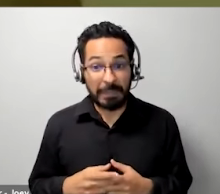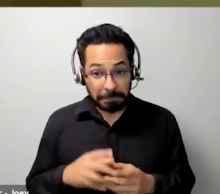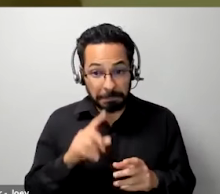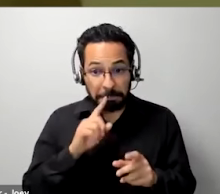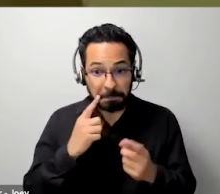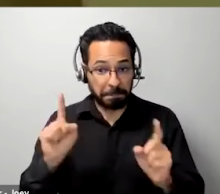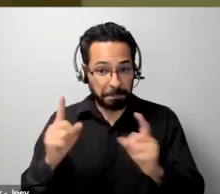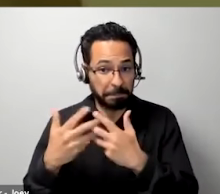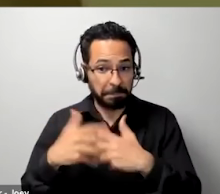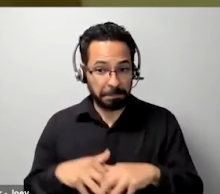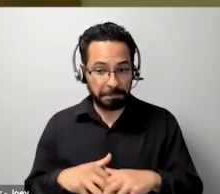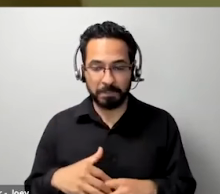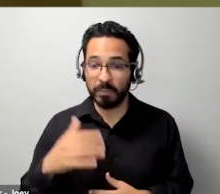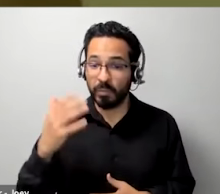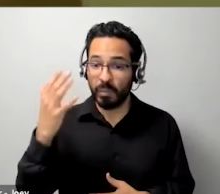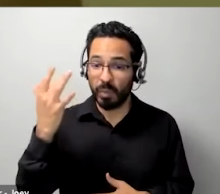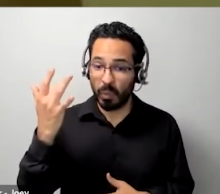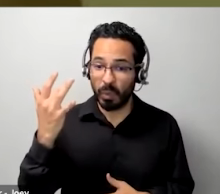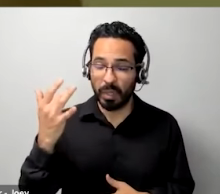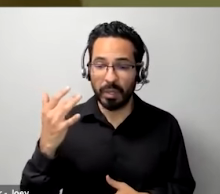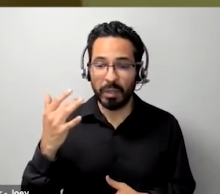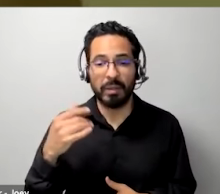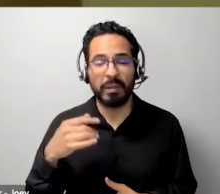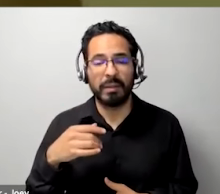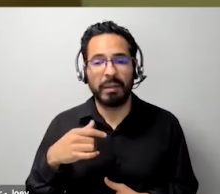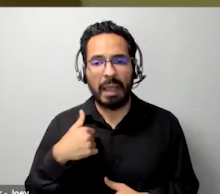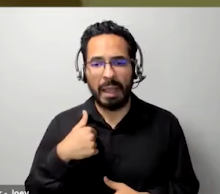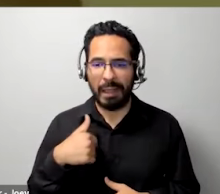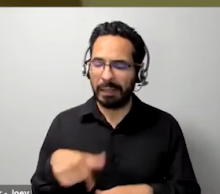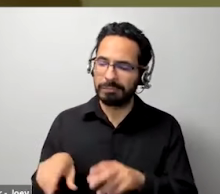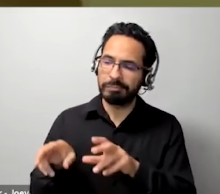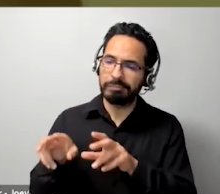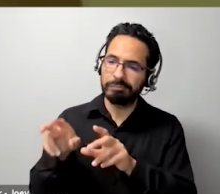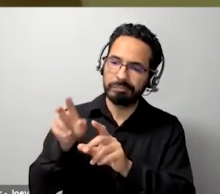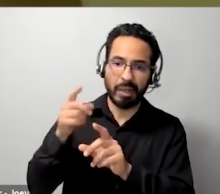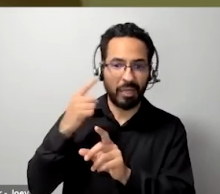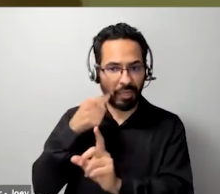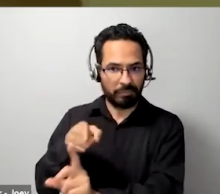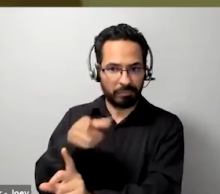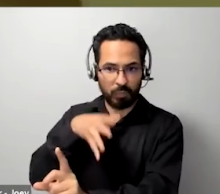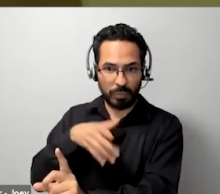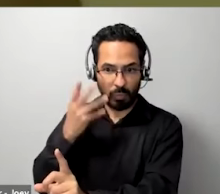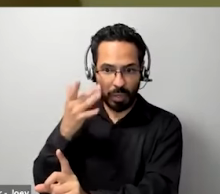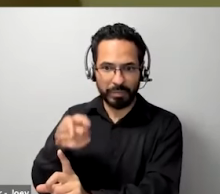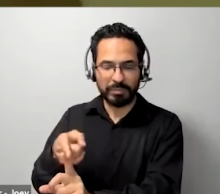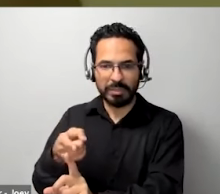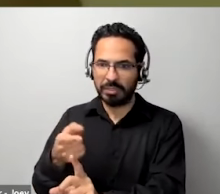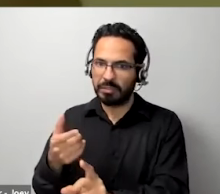And the reason why I was able to kinda look at her is because one, she was just full of energy.